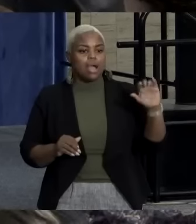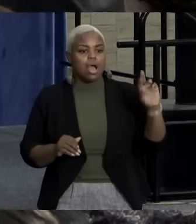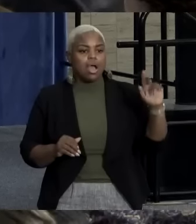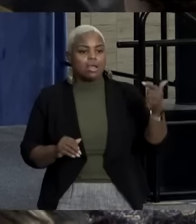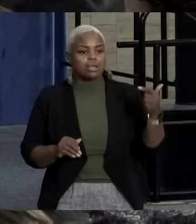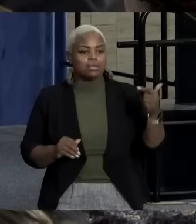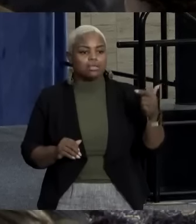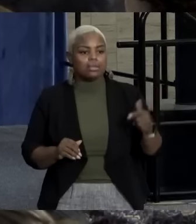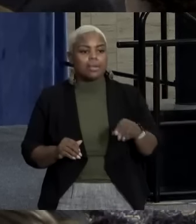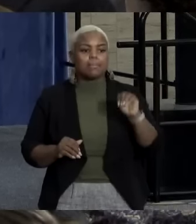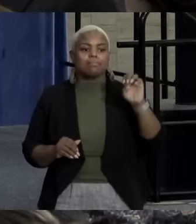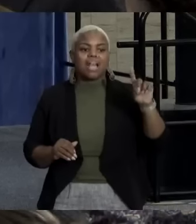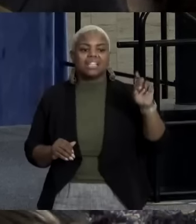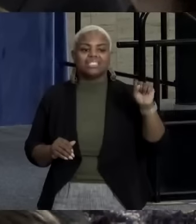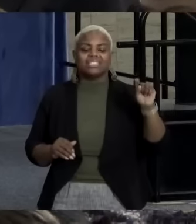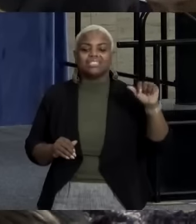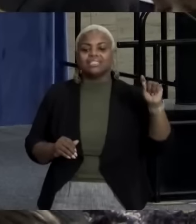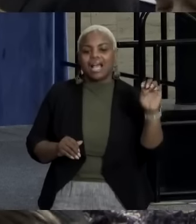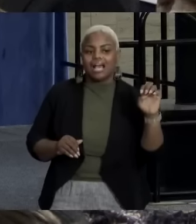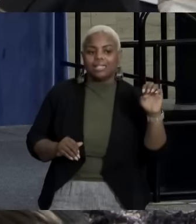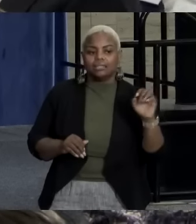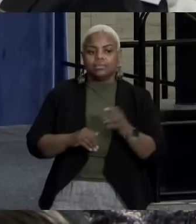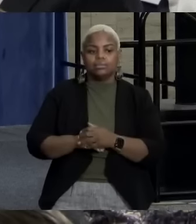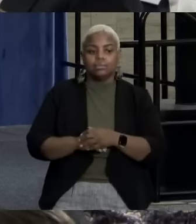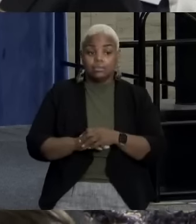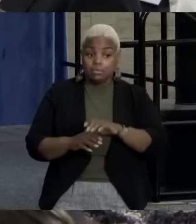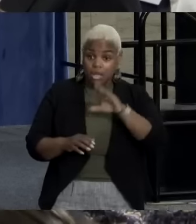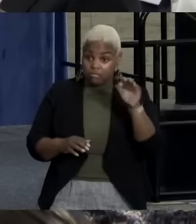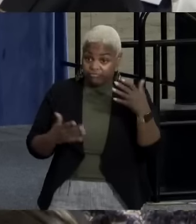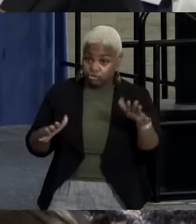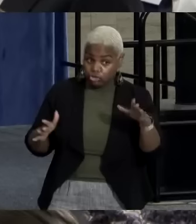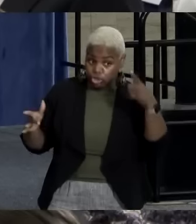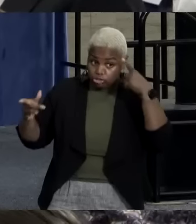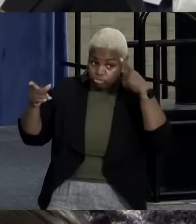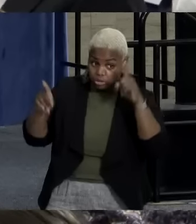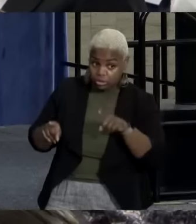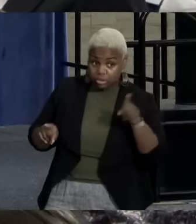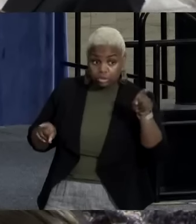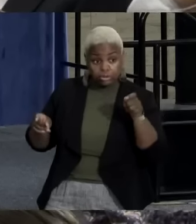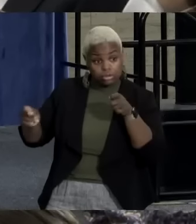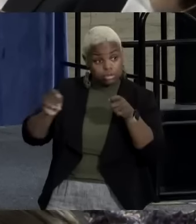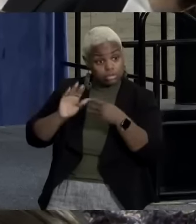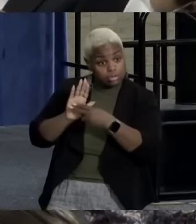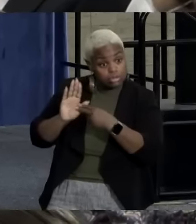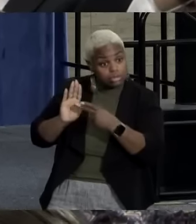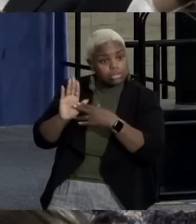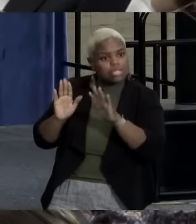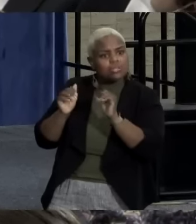companies agreed to do this yet? Have you worked with them? Do they have control of the label in the end? What have those discussions been like?